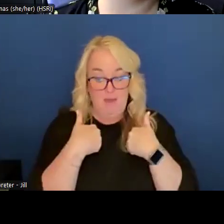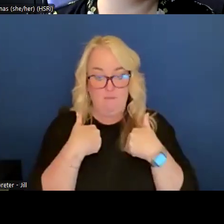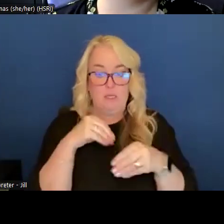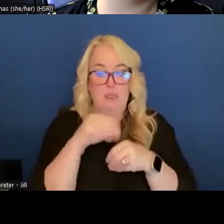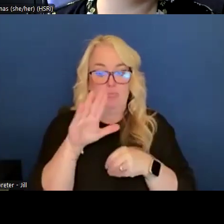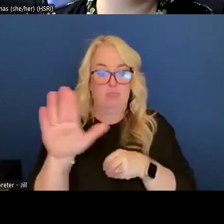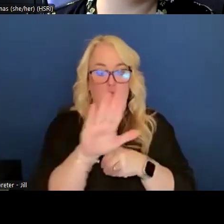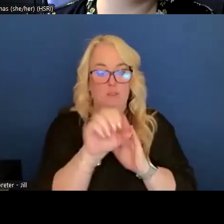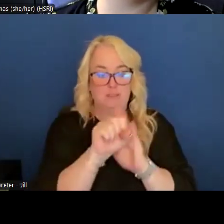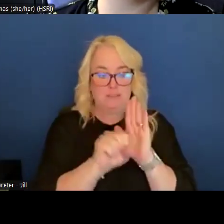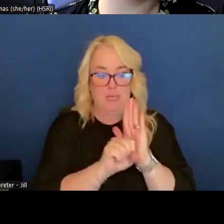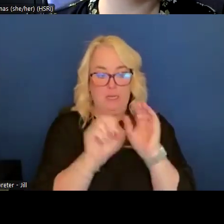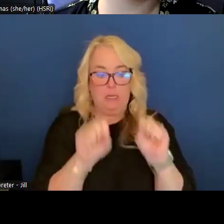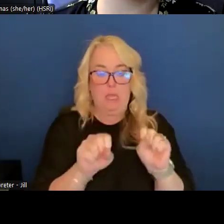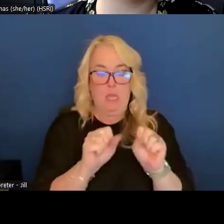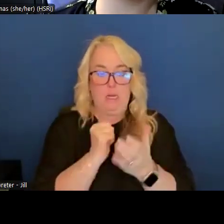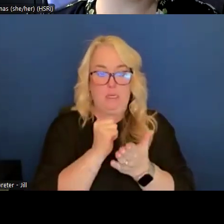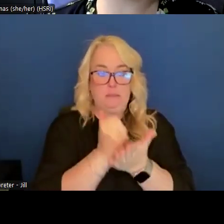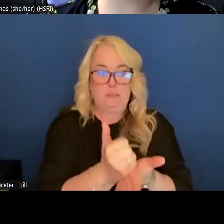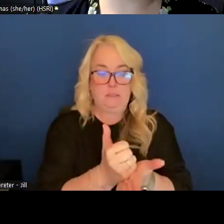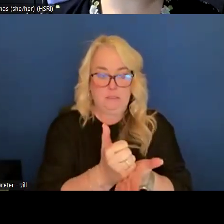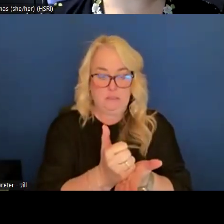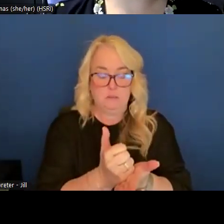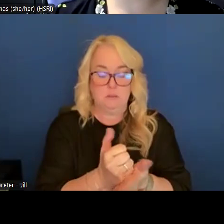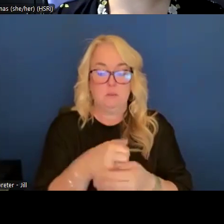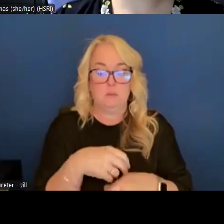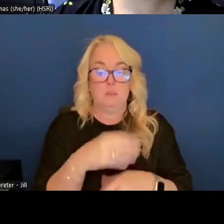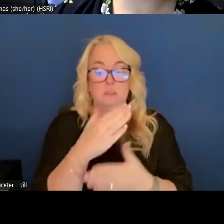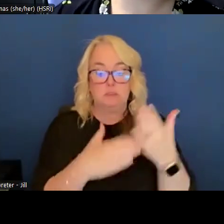that can assist. Some of the organizations that we had